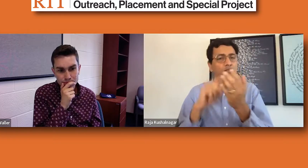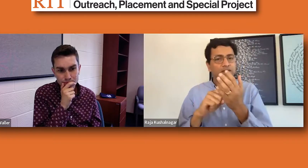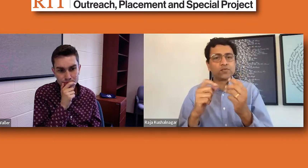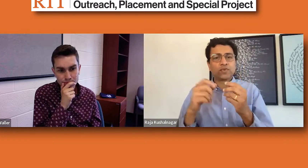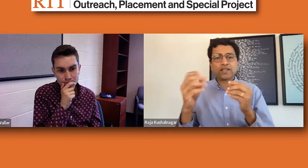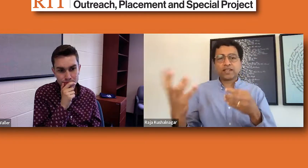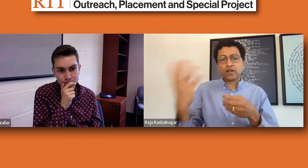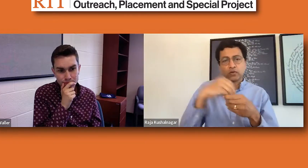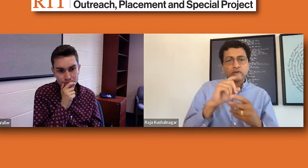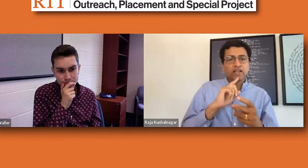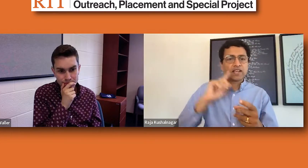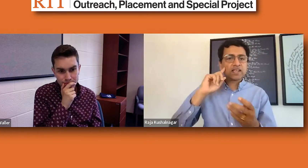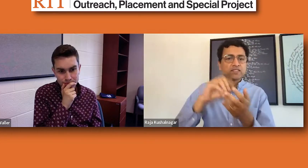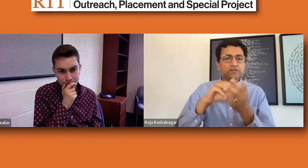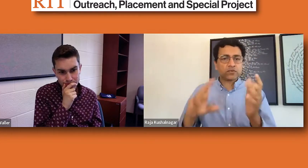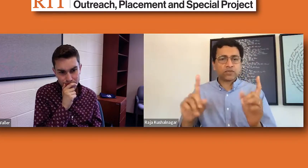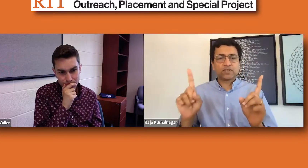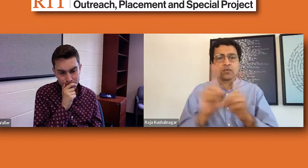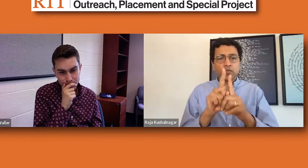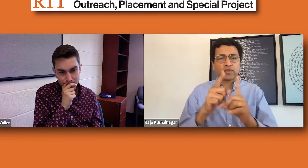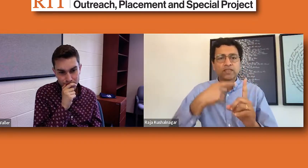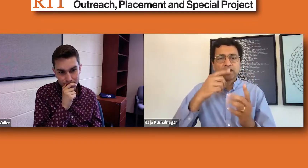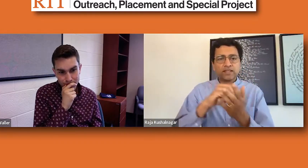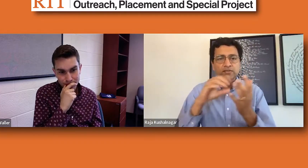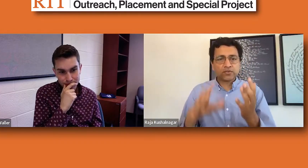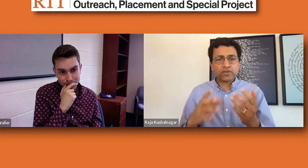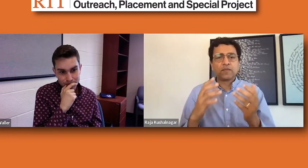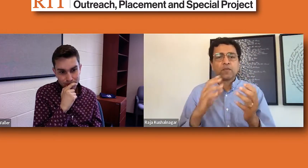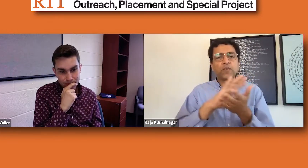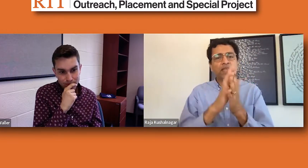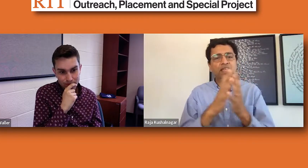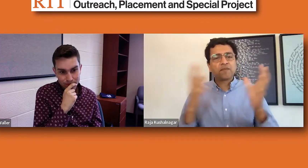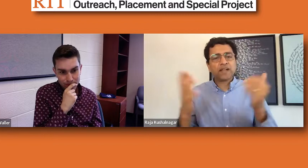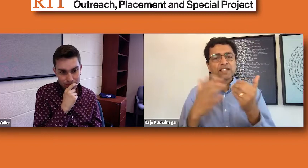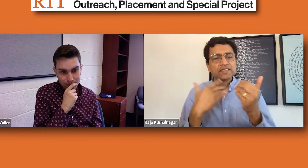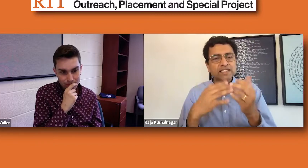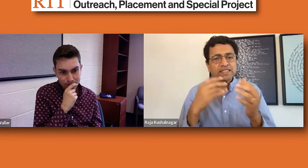alternatives or substitutions included in the technology. So